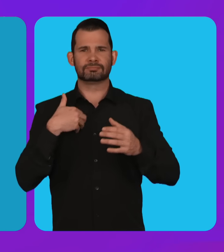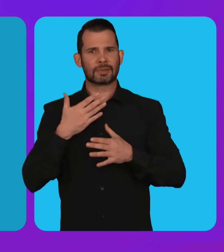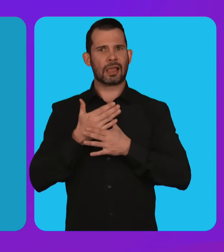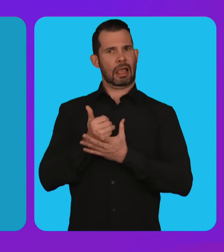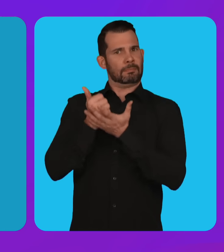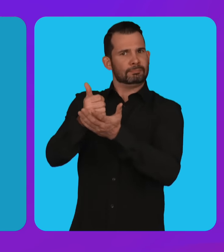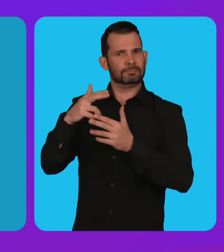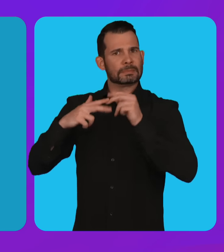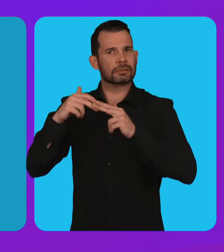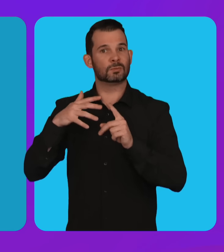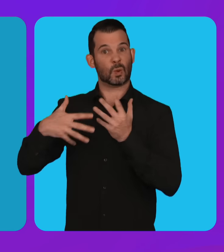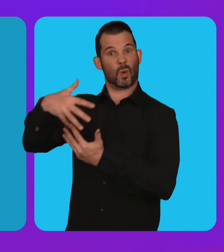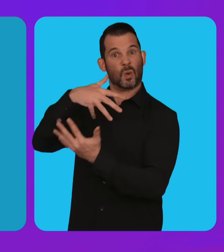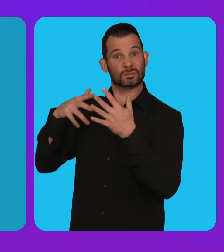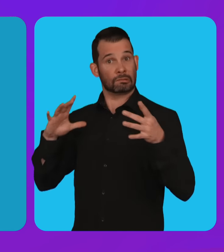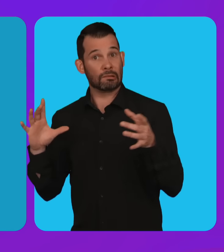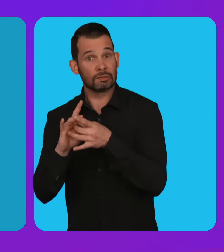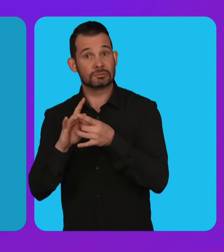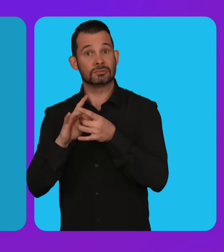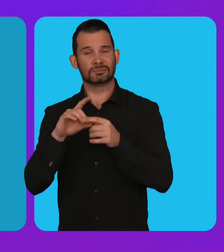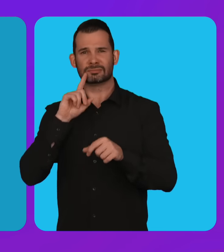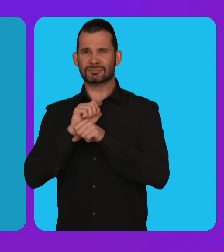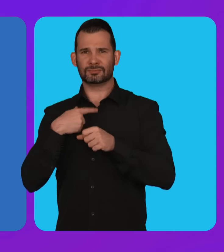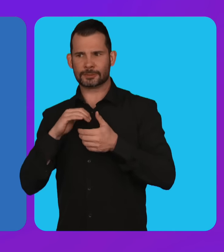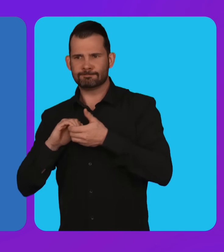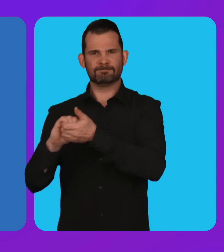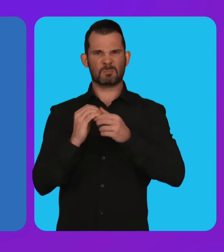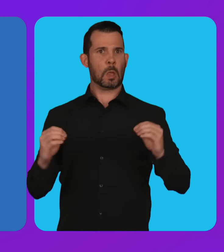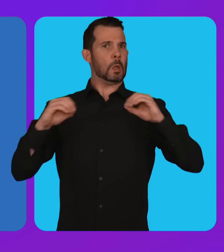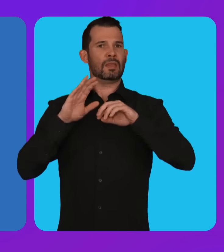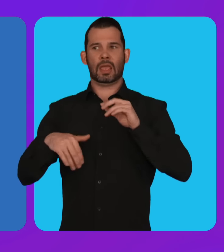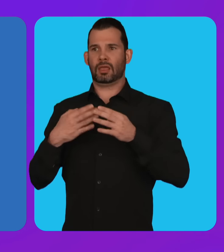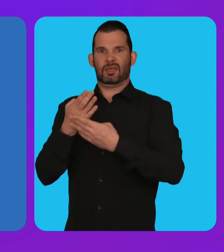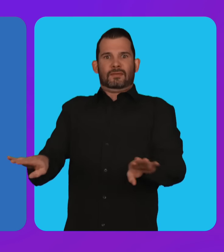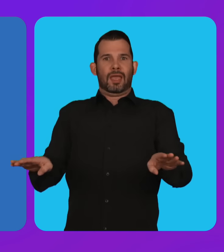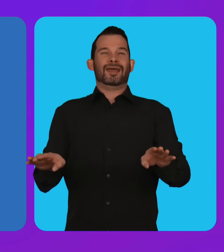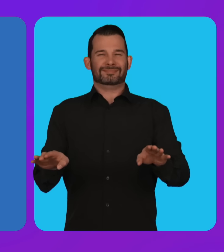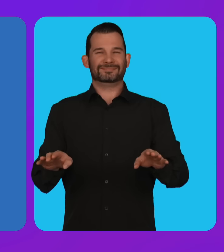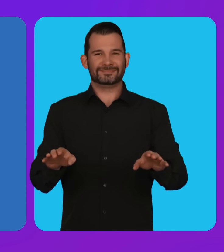We unite far more than we divide. And finally, bringing people together, not just